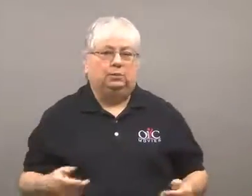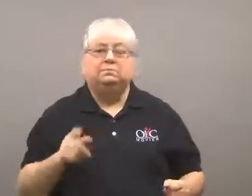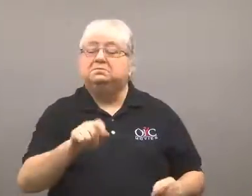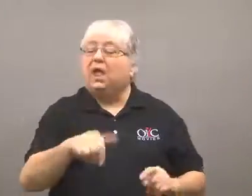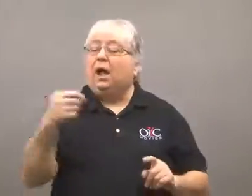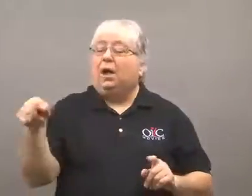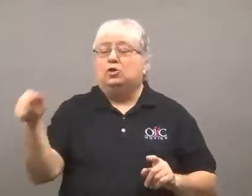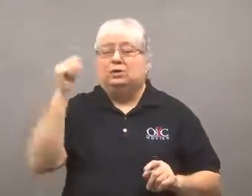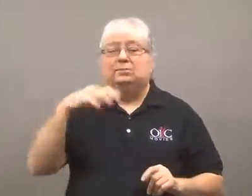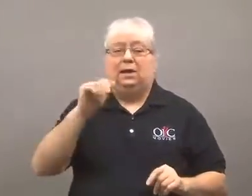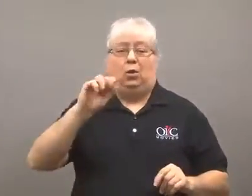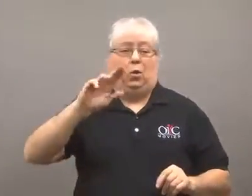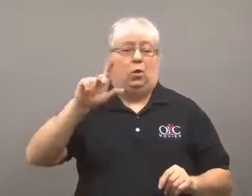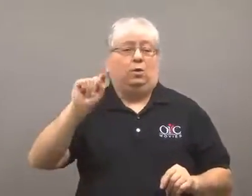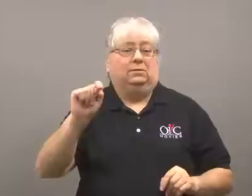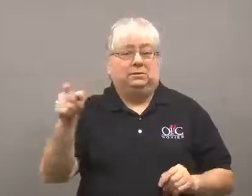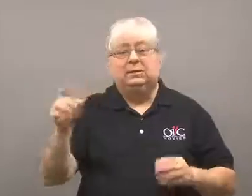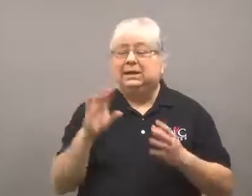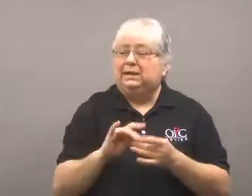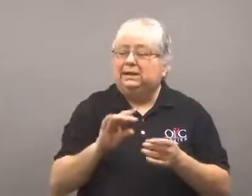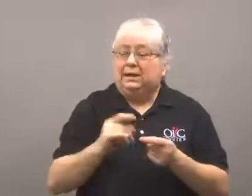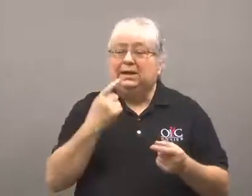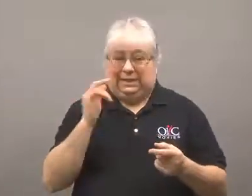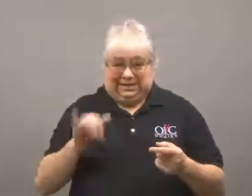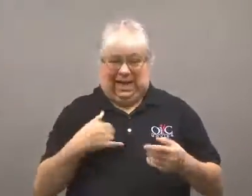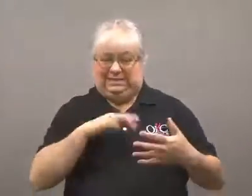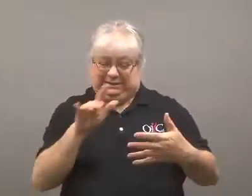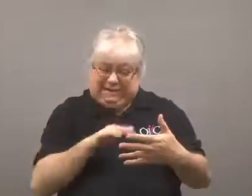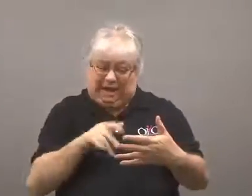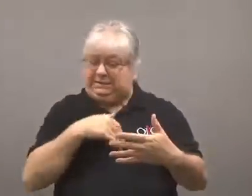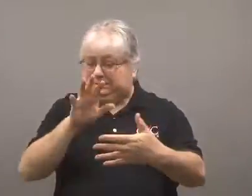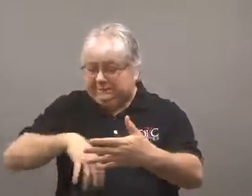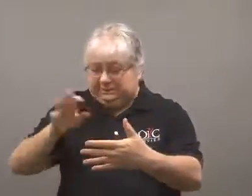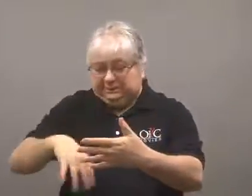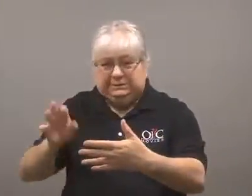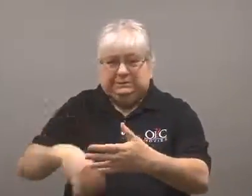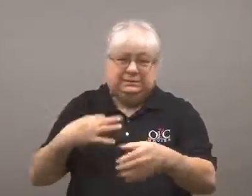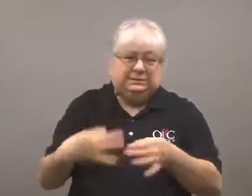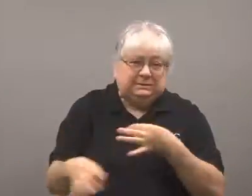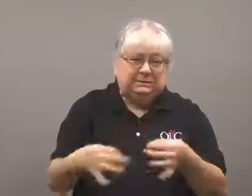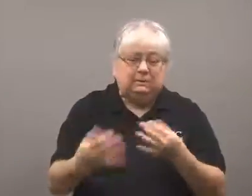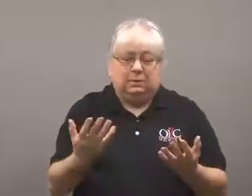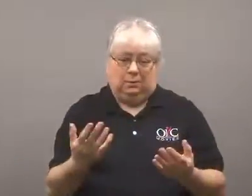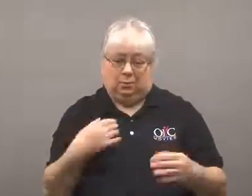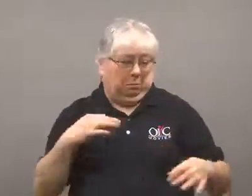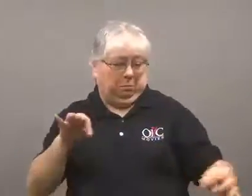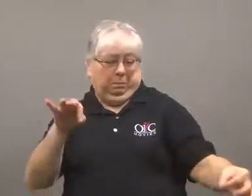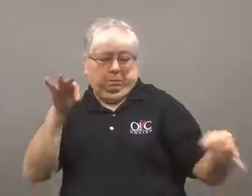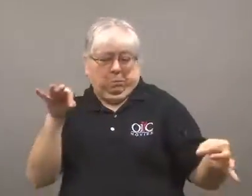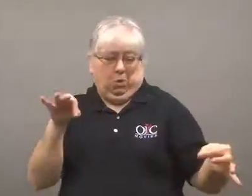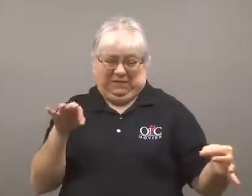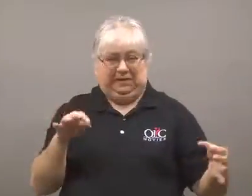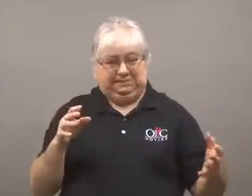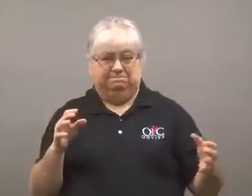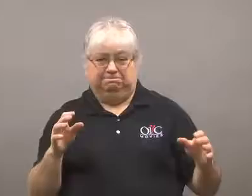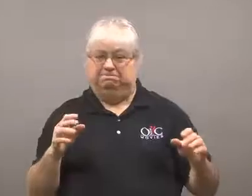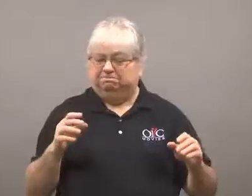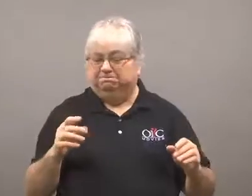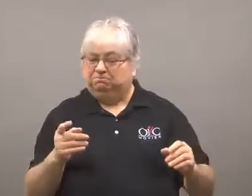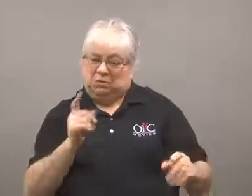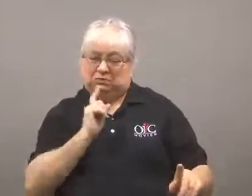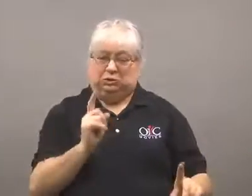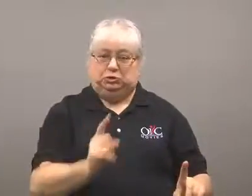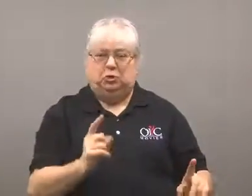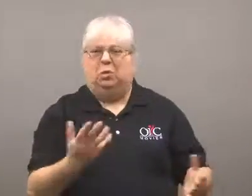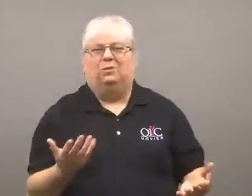Ault says the results of the study are not set in stone.